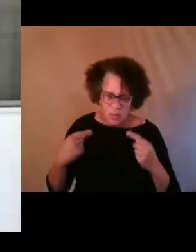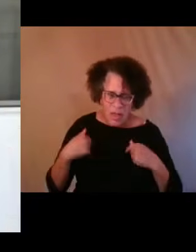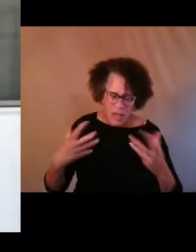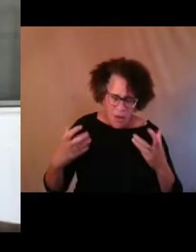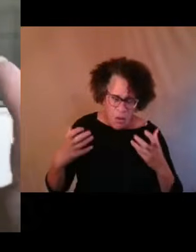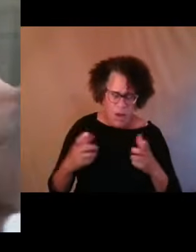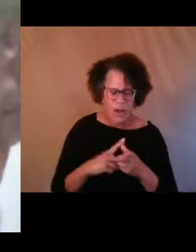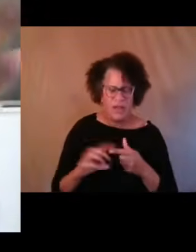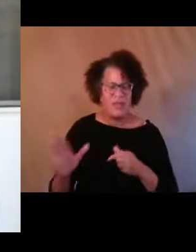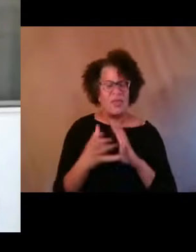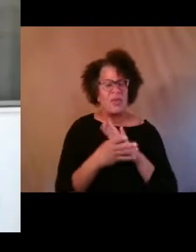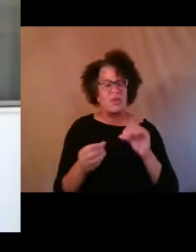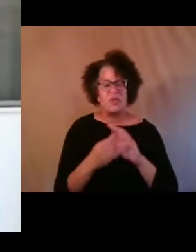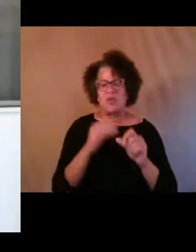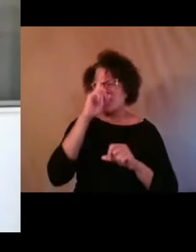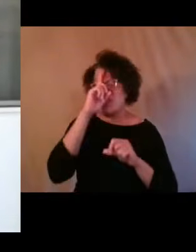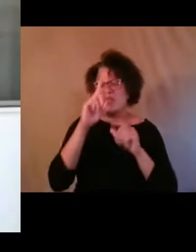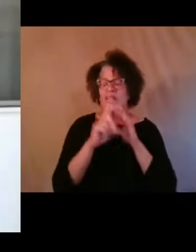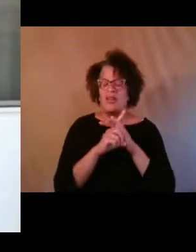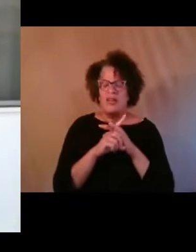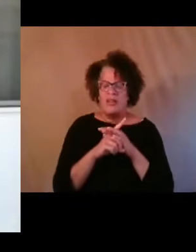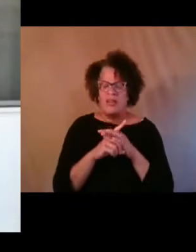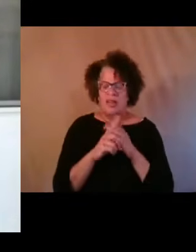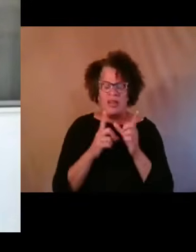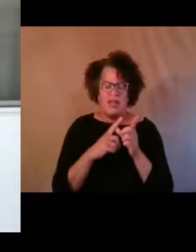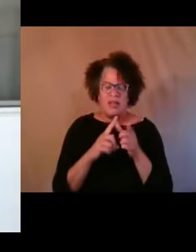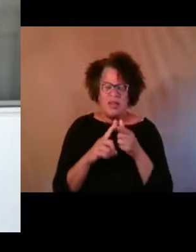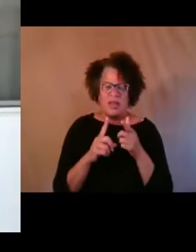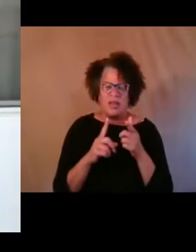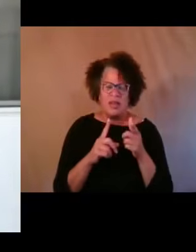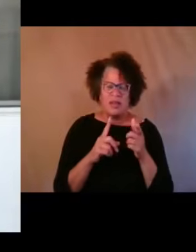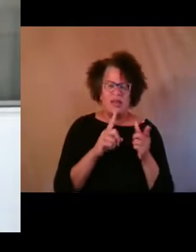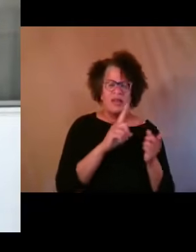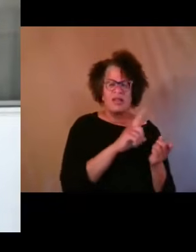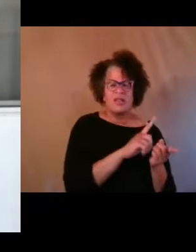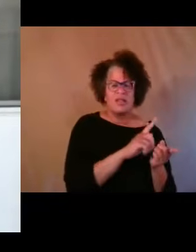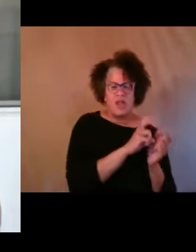and the transition over the years of this country